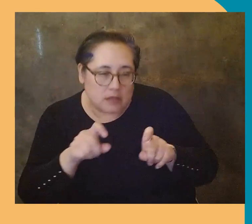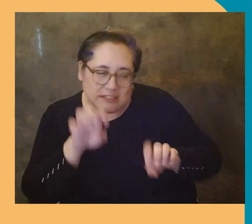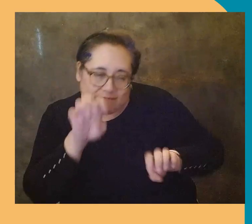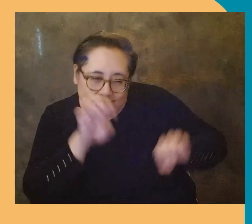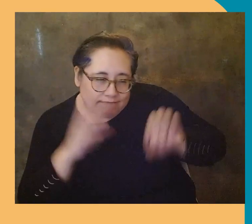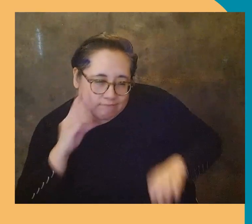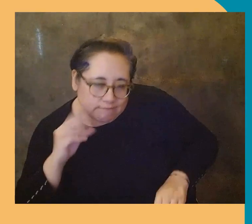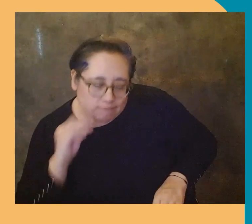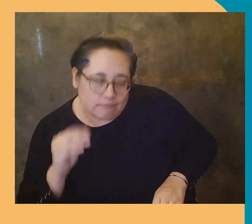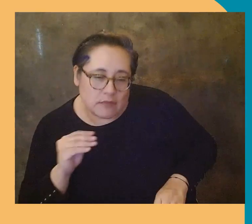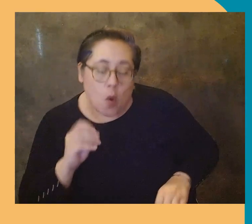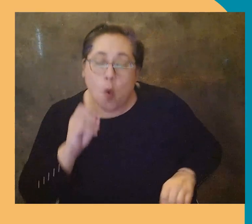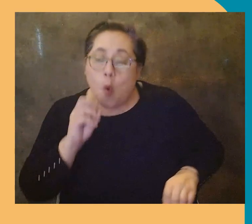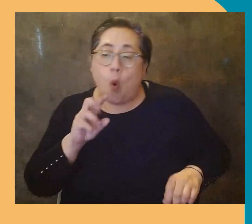different audience.